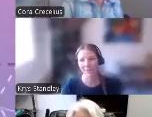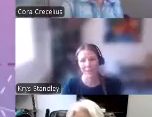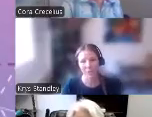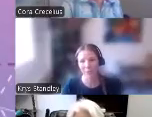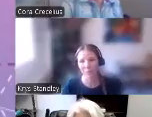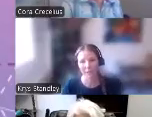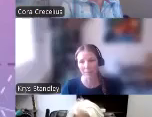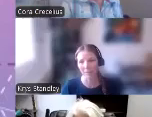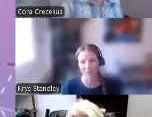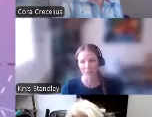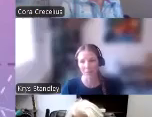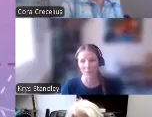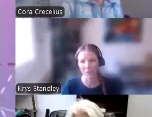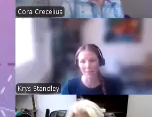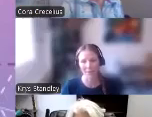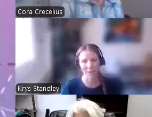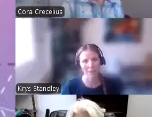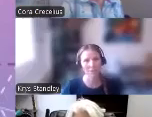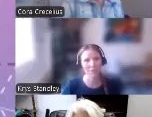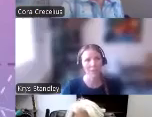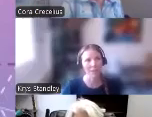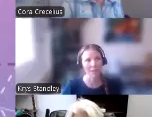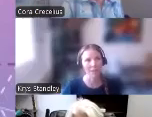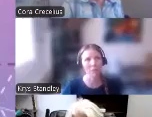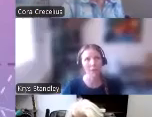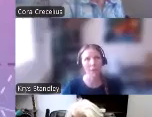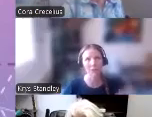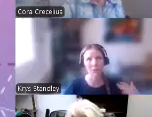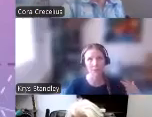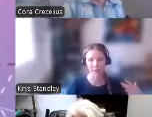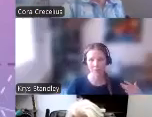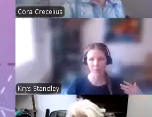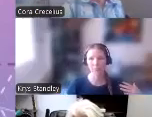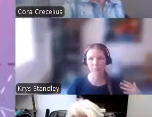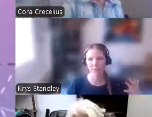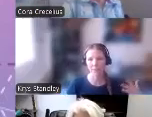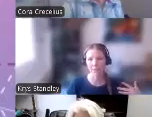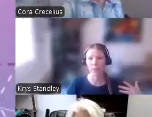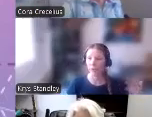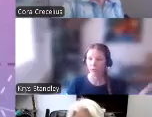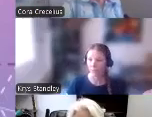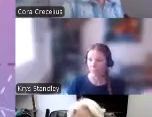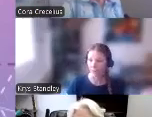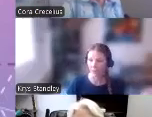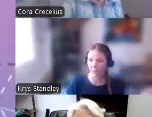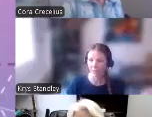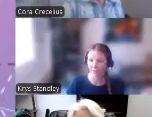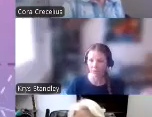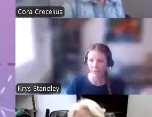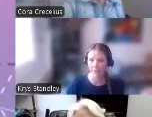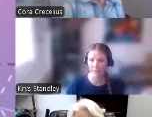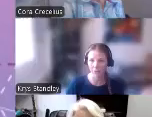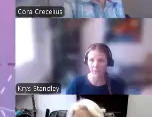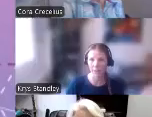Yeah, you all are bringing up such good points. And I know one of the questions we asked was, what was something that we could do better in the research ethics training?